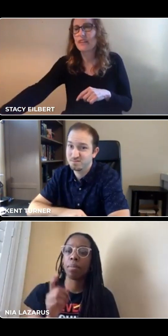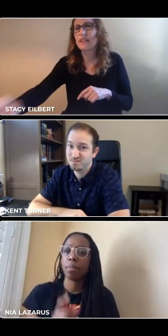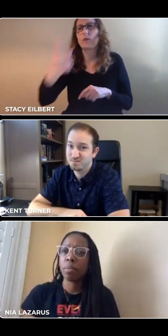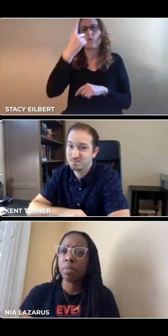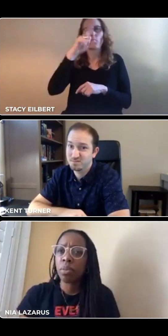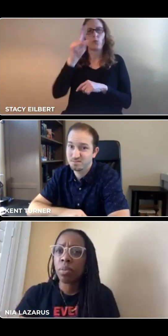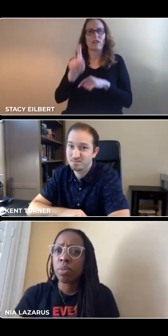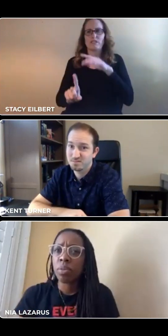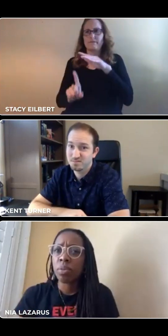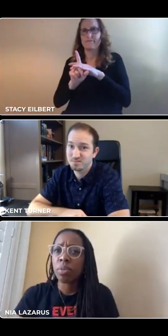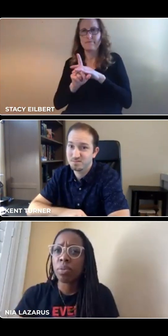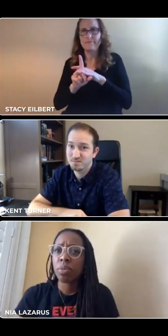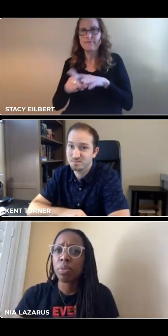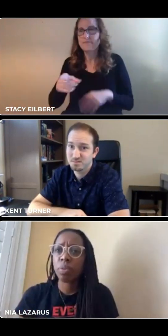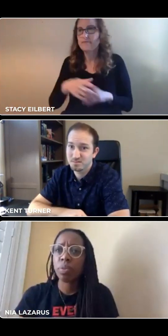Have either of you used it?